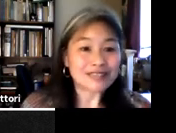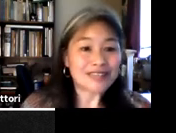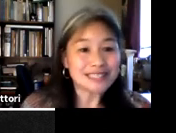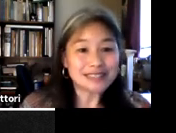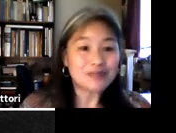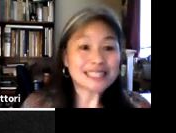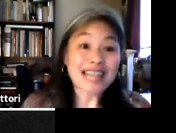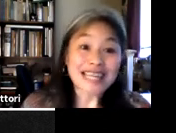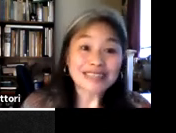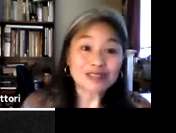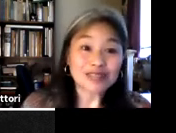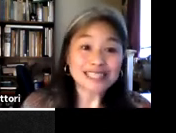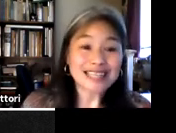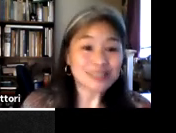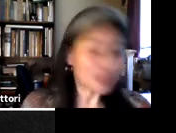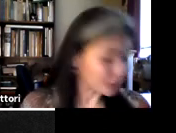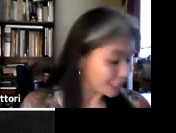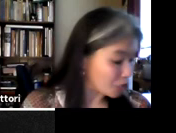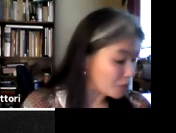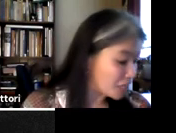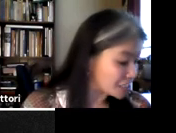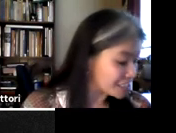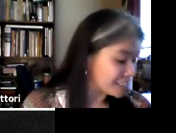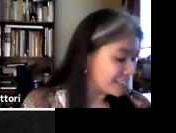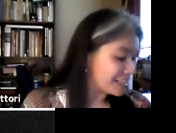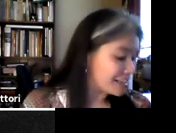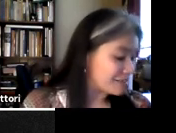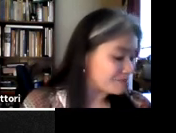they thought he was using this lamp to signal to Japanese ships